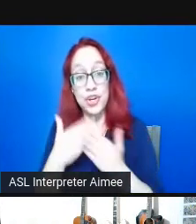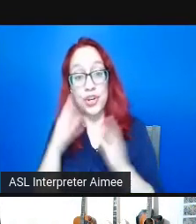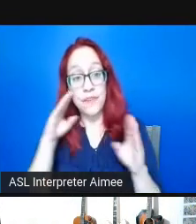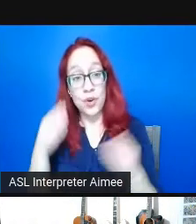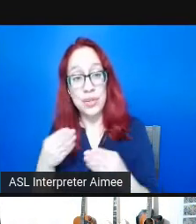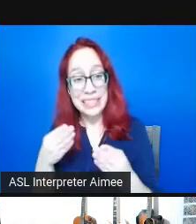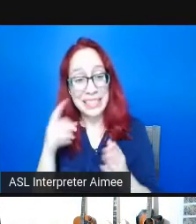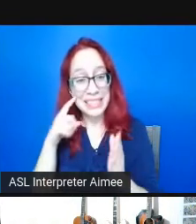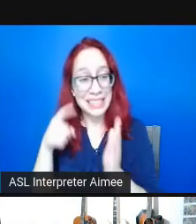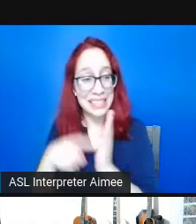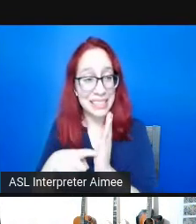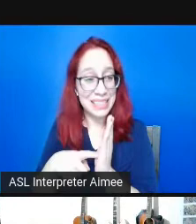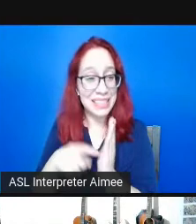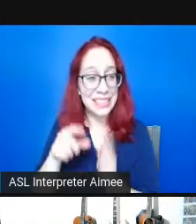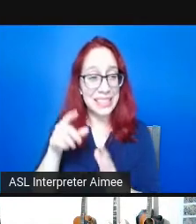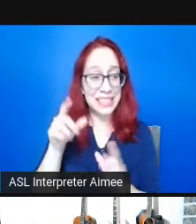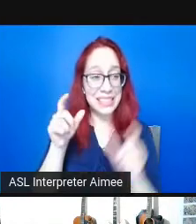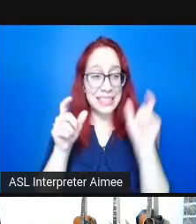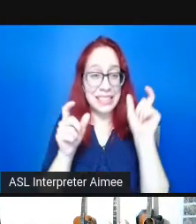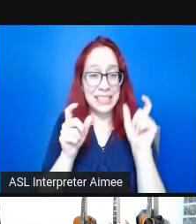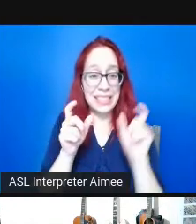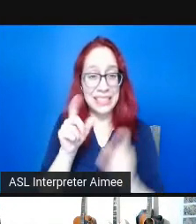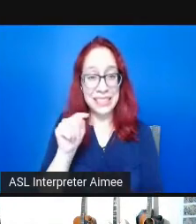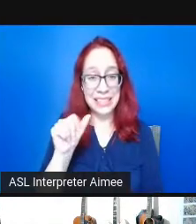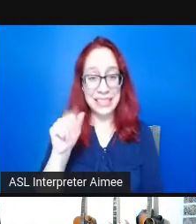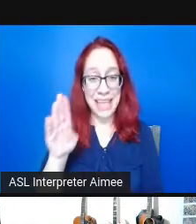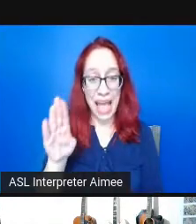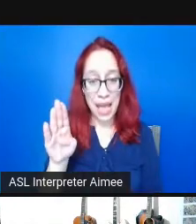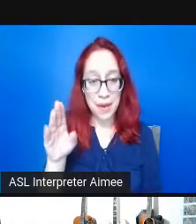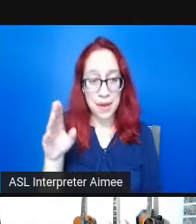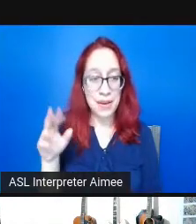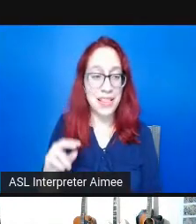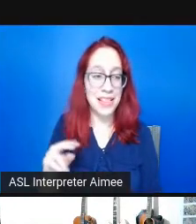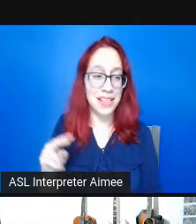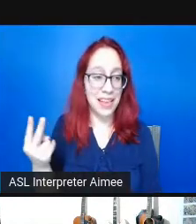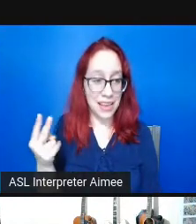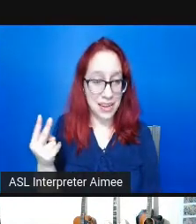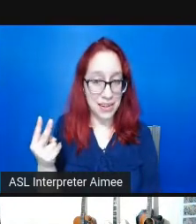I've tabs to the first link now and then the second one and this,